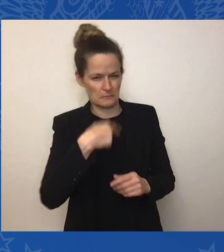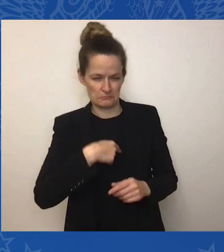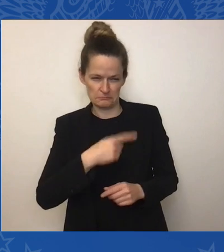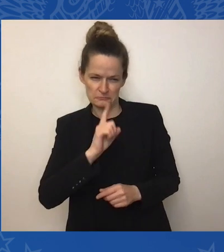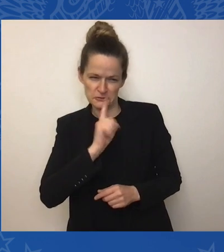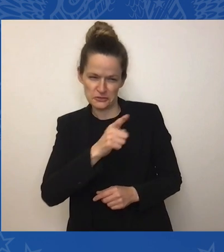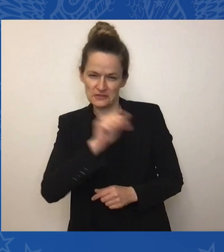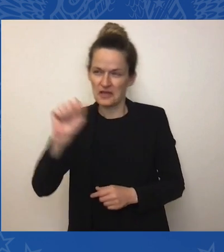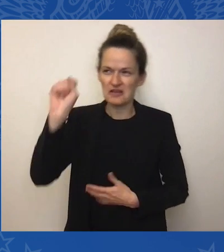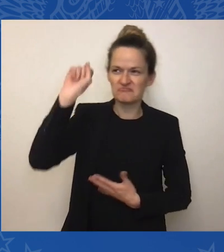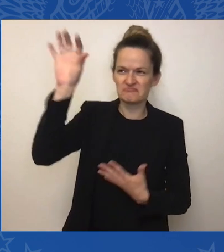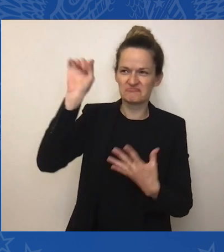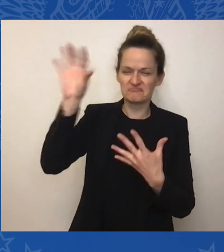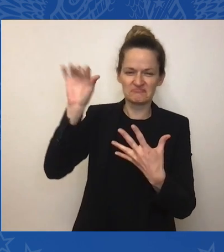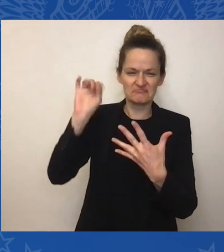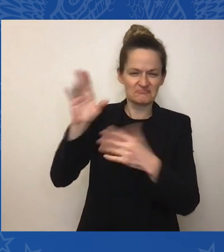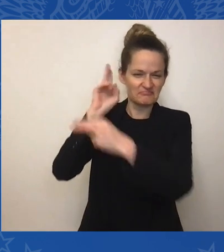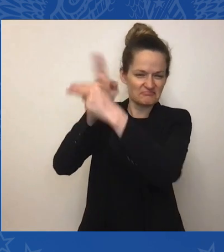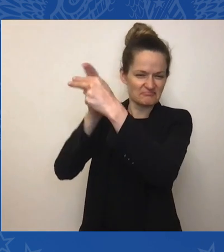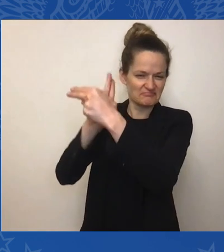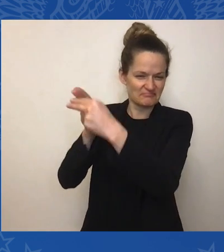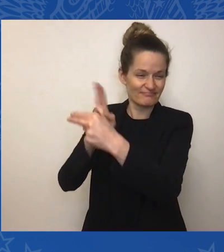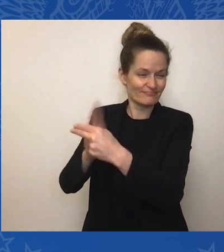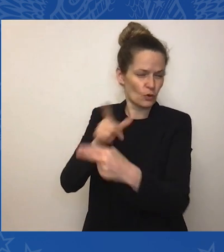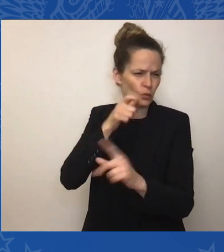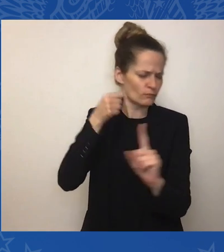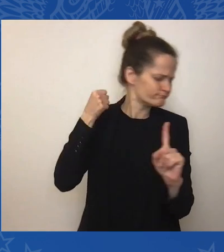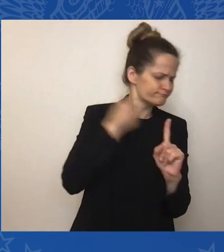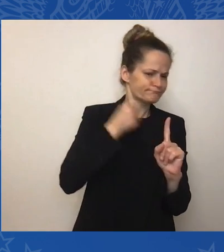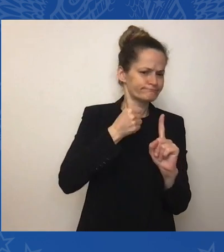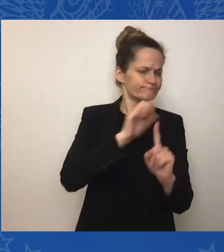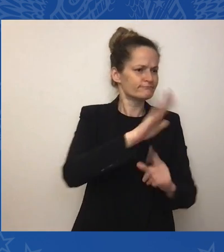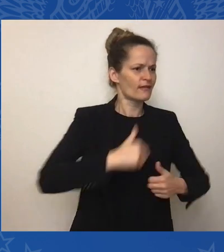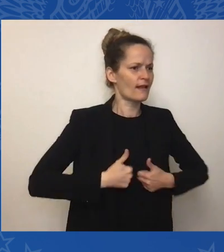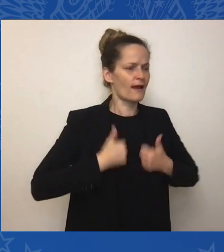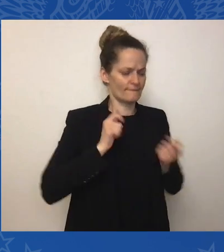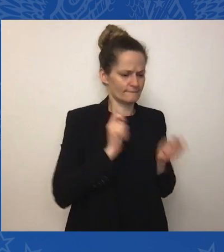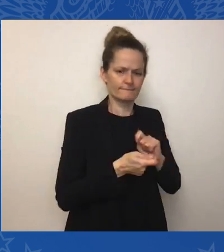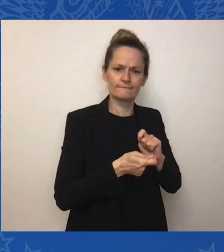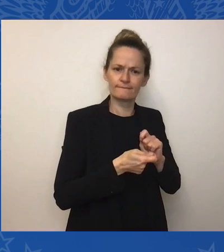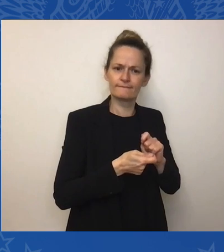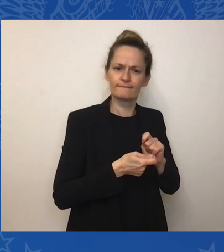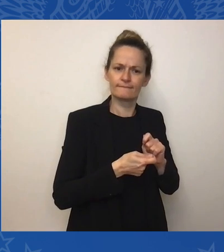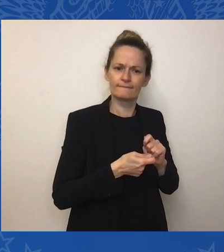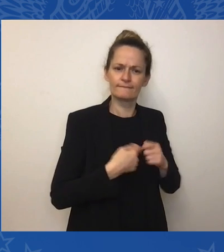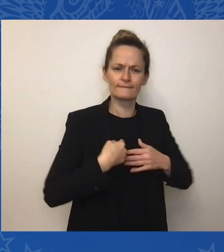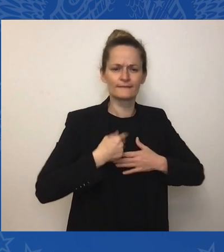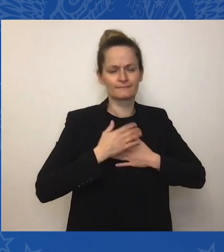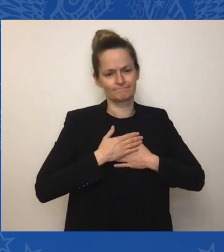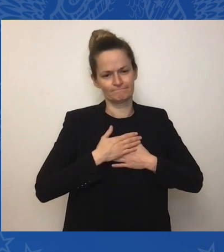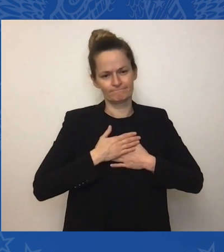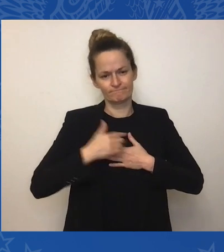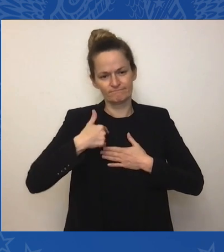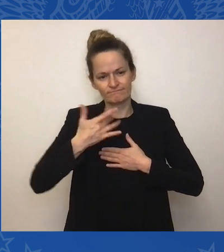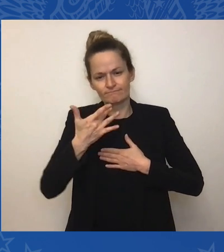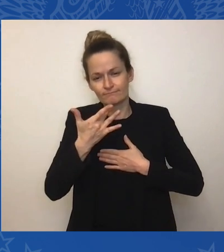I was lucky -- I graduated with a dual degree in history and political science. If you add up both my GPAs in each of those,